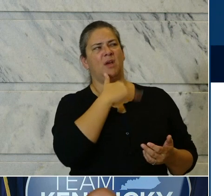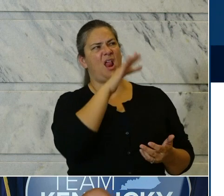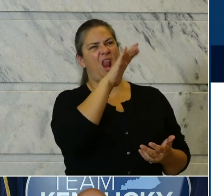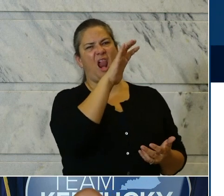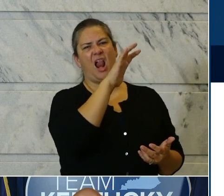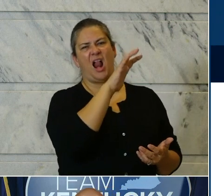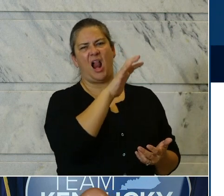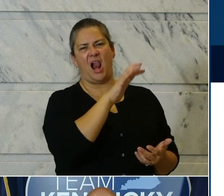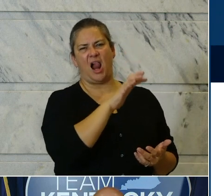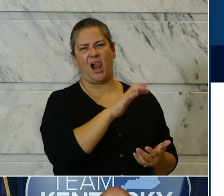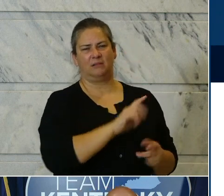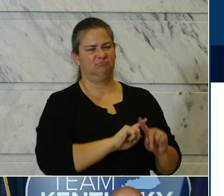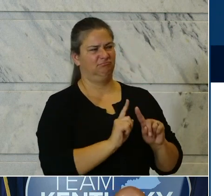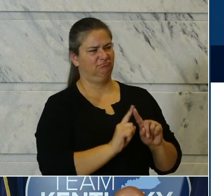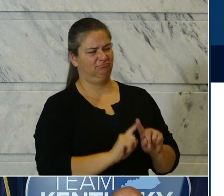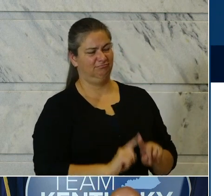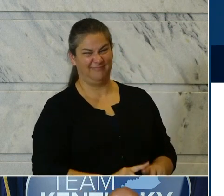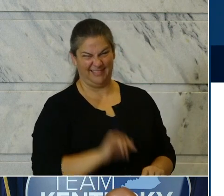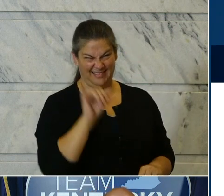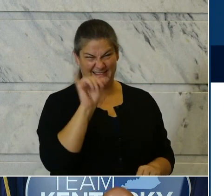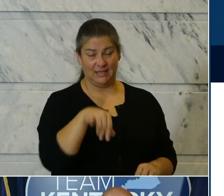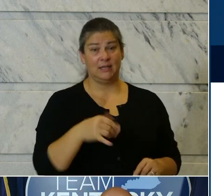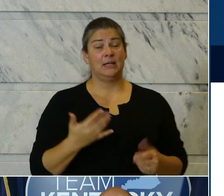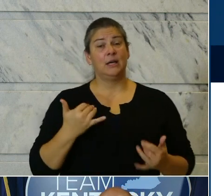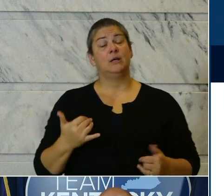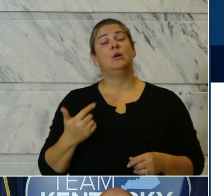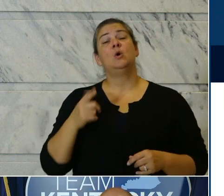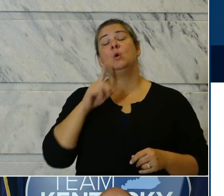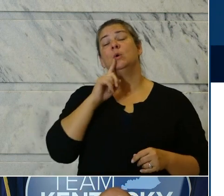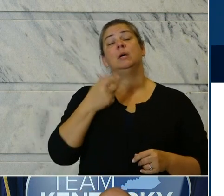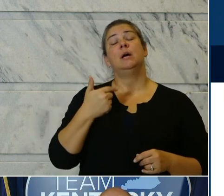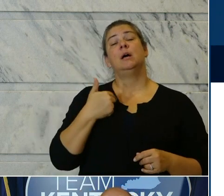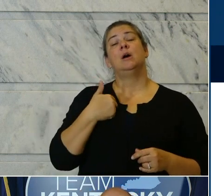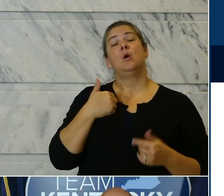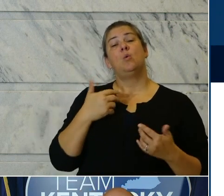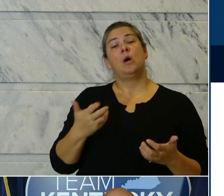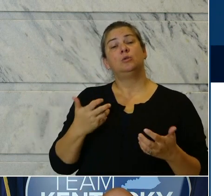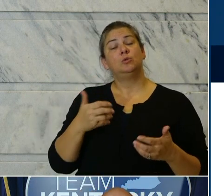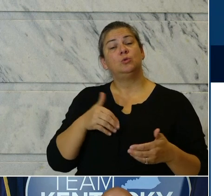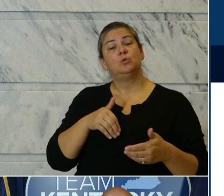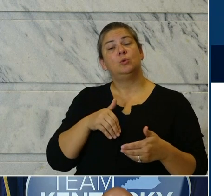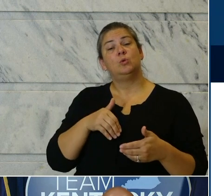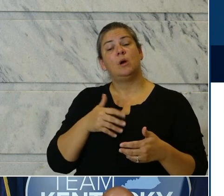INFORMATION SO WHEN WE COME BACK TO THE DATA. ON THE INCIDENCE RATE MAP AND I'M